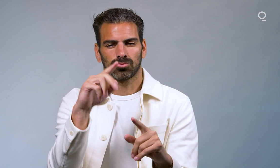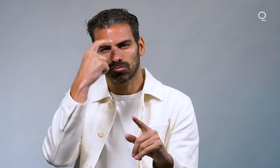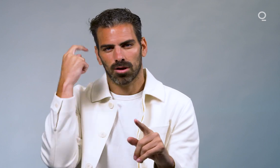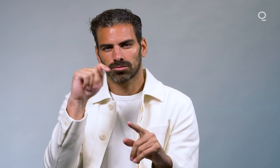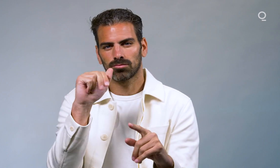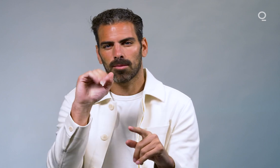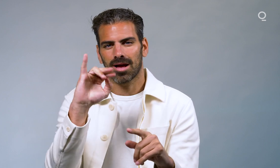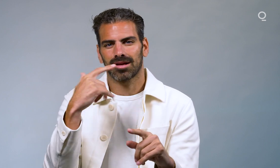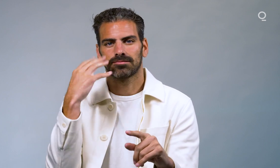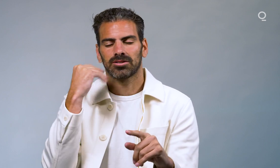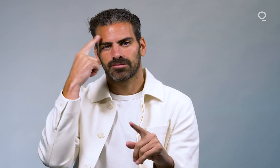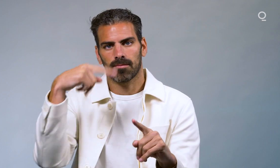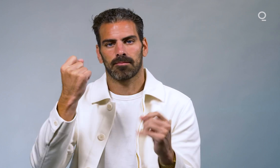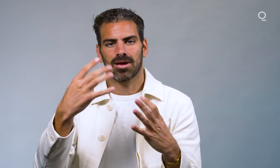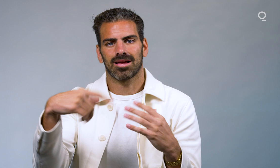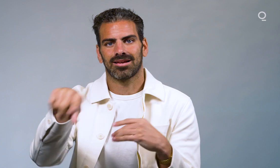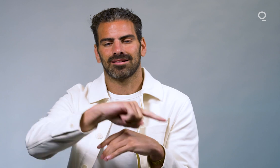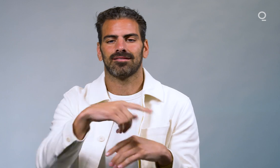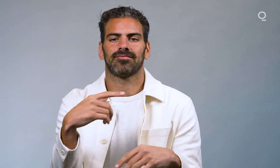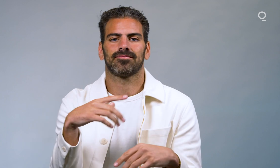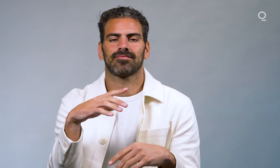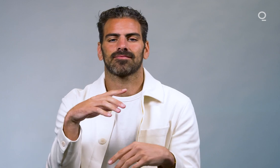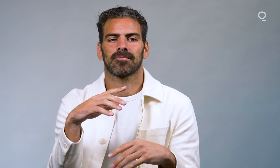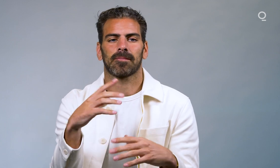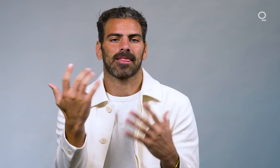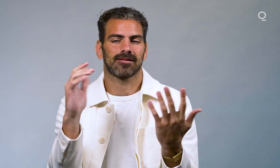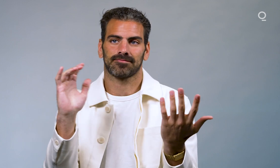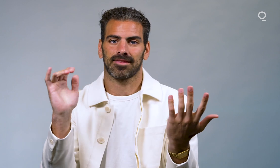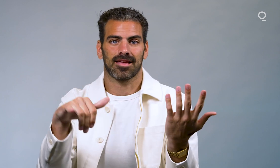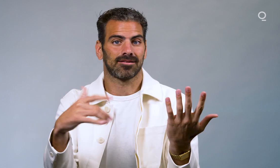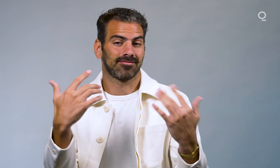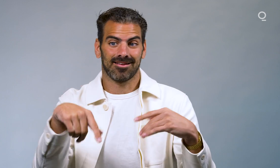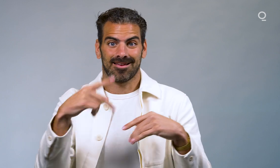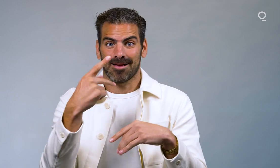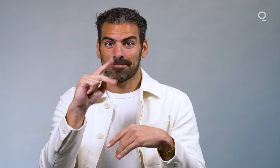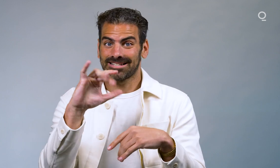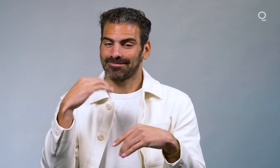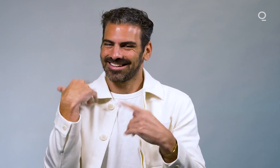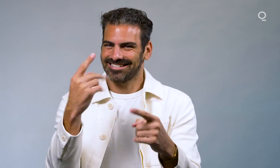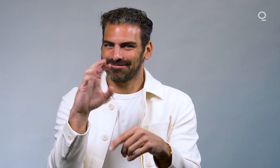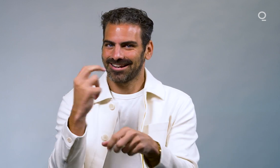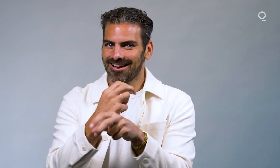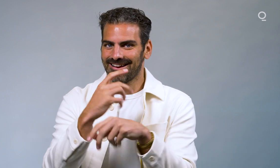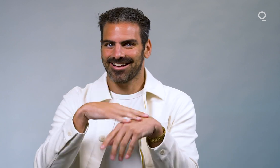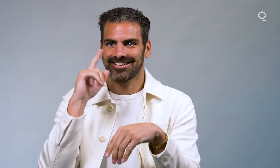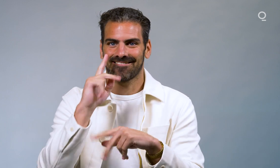was in many ways traumatic for so many kids out there. And an entirely new issue that we faced with the pandemic,